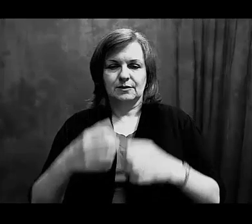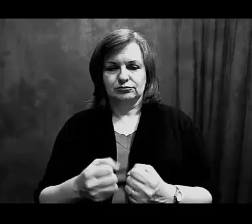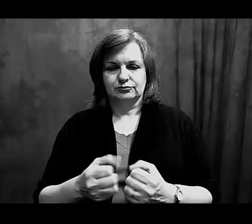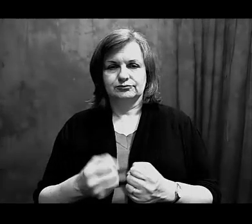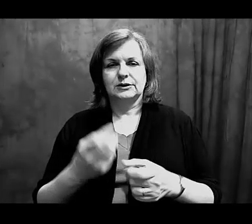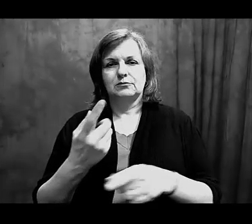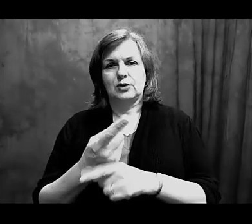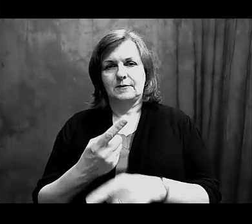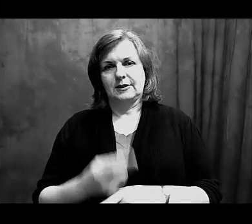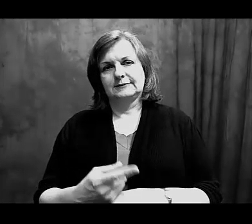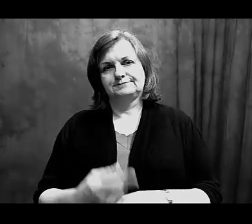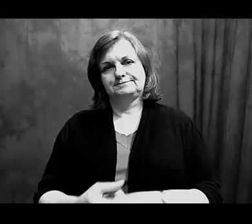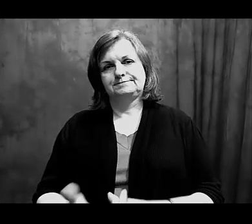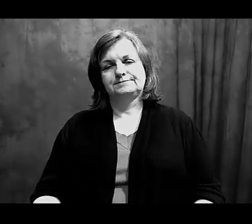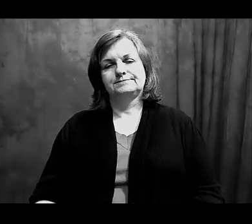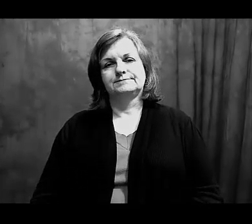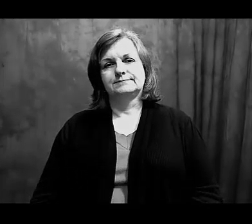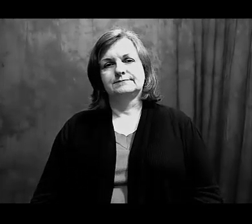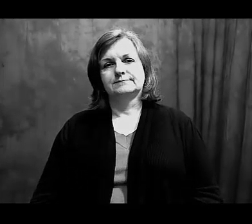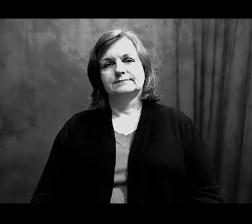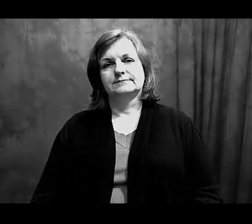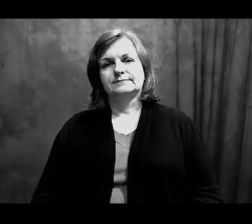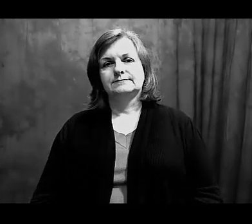when the ventricles contract